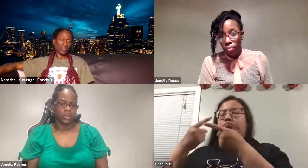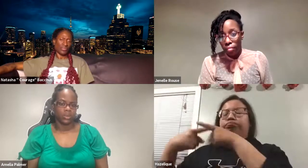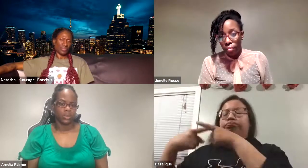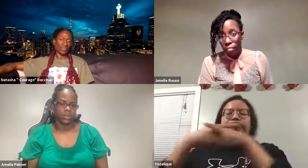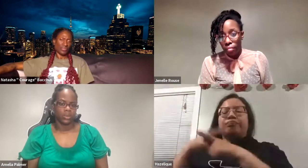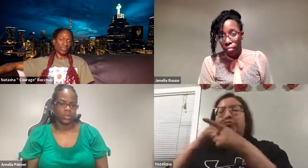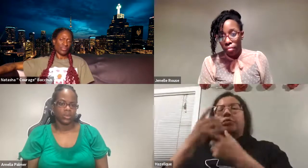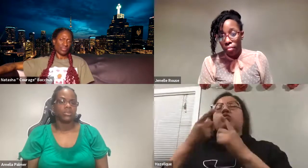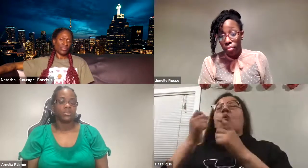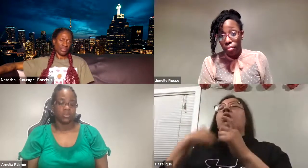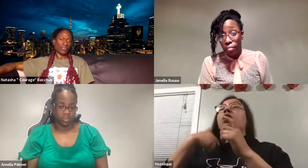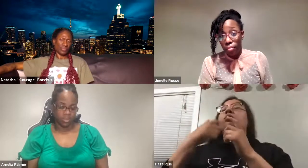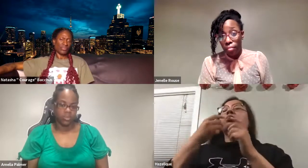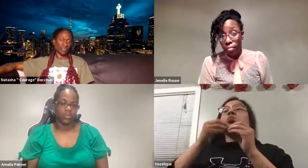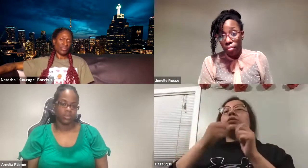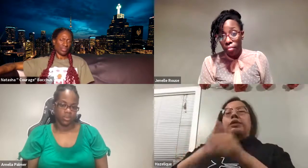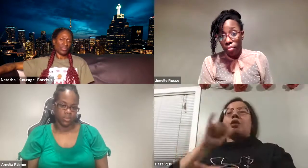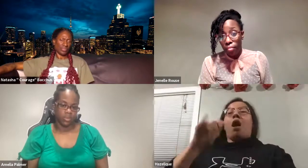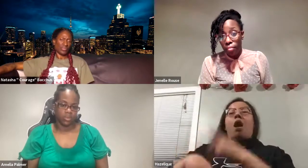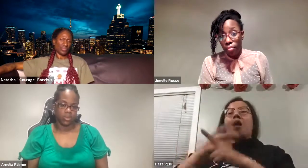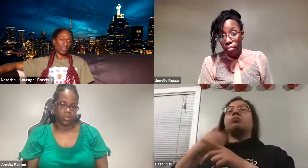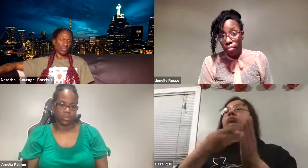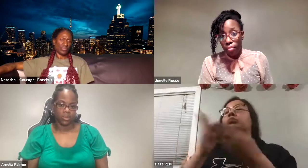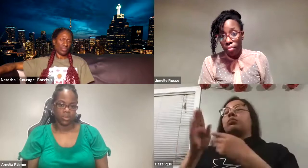i don't want to be influenced by the english language but i do want to understand what it